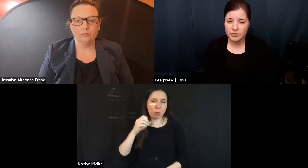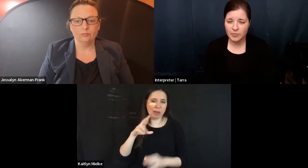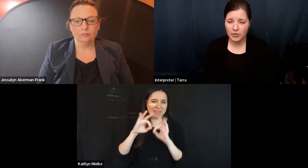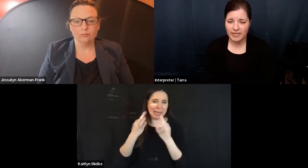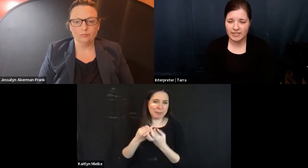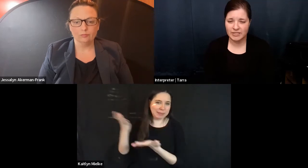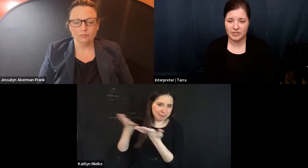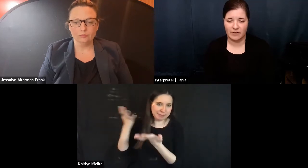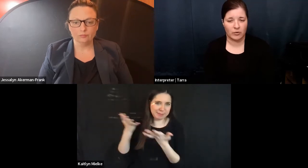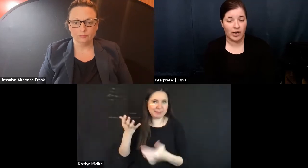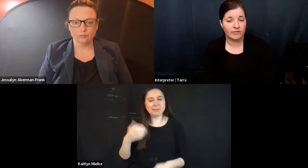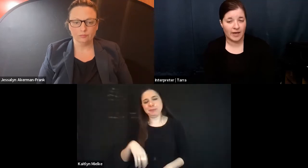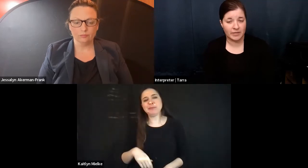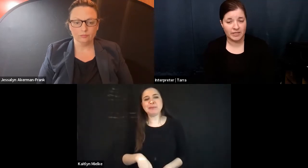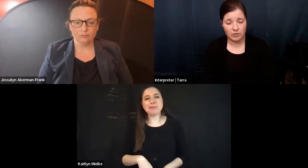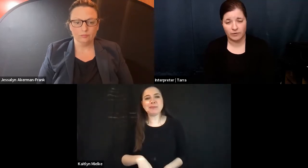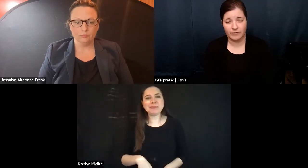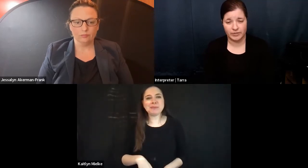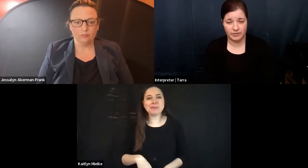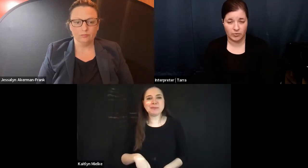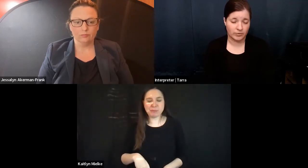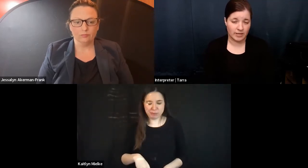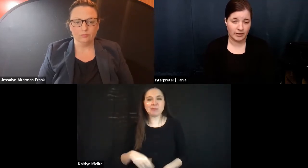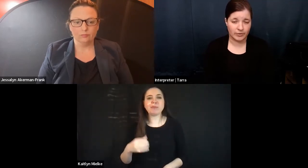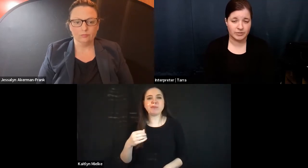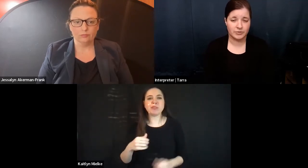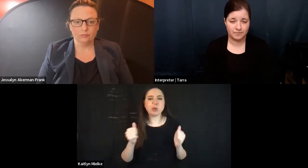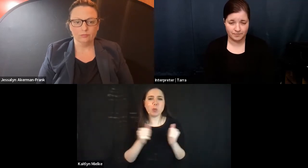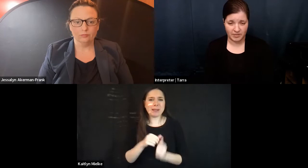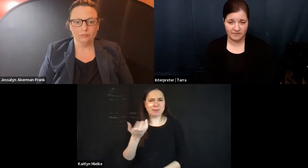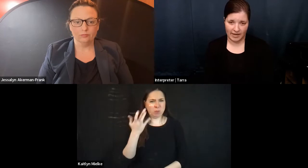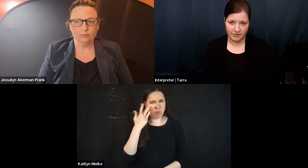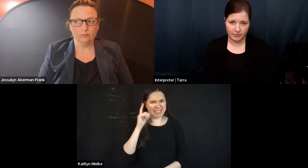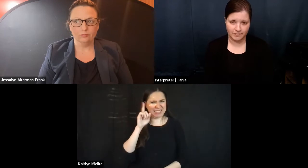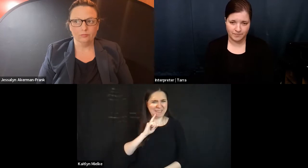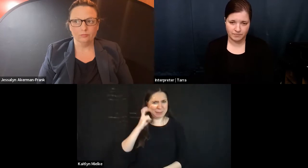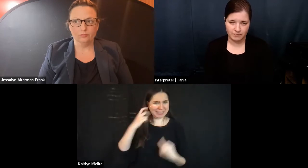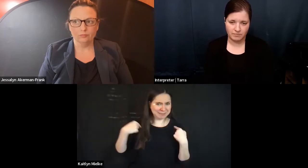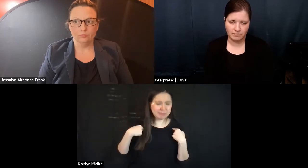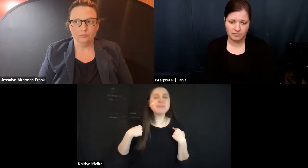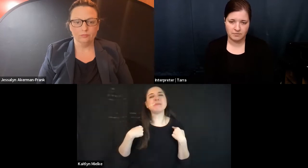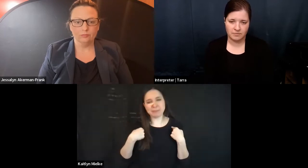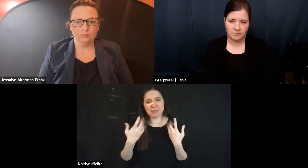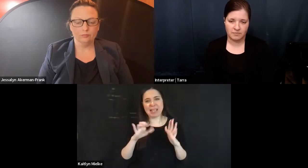So that is my primary language.